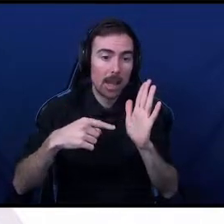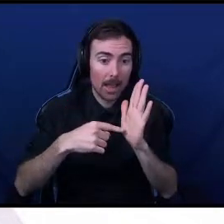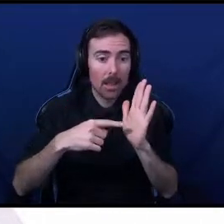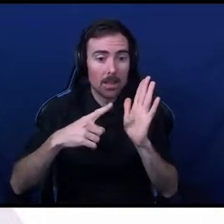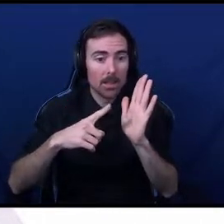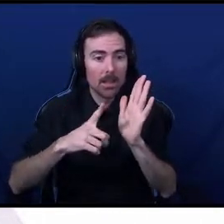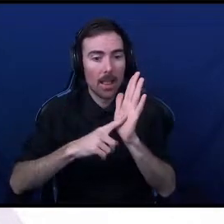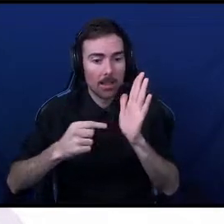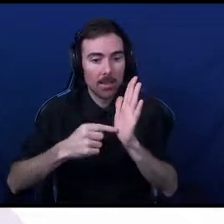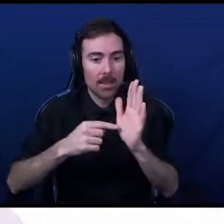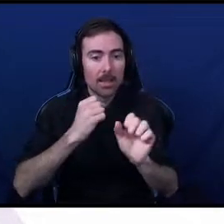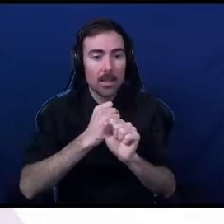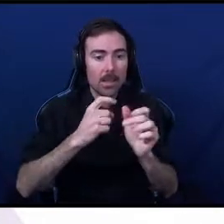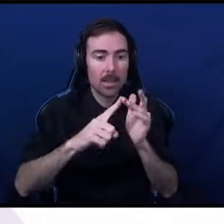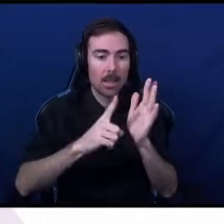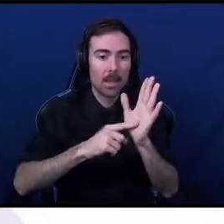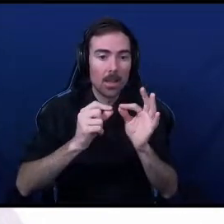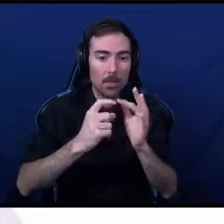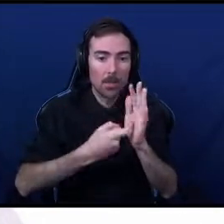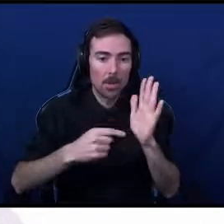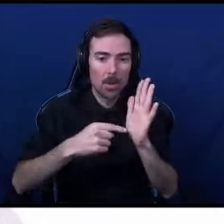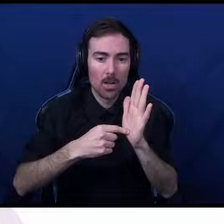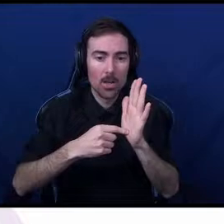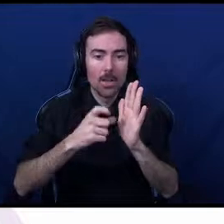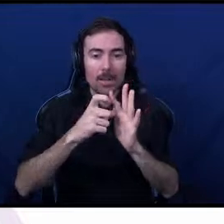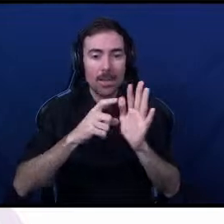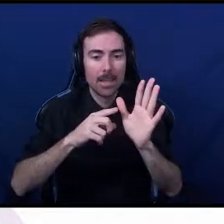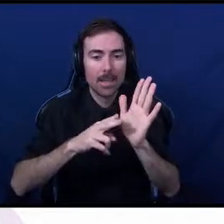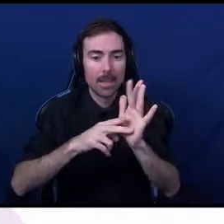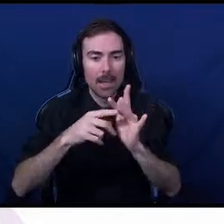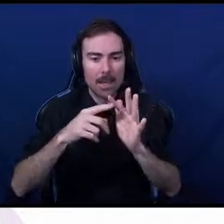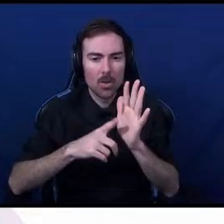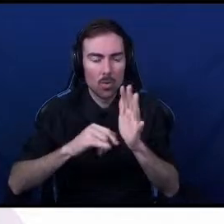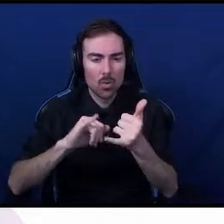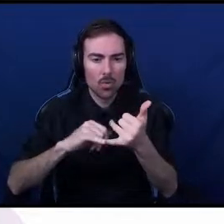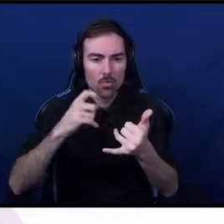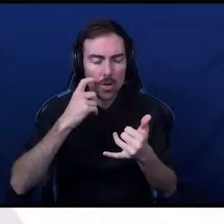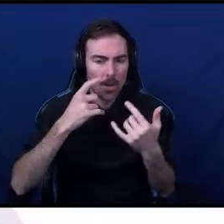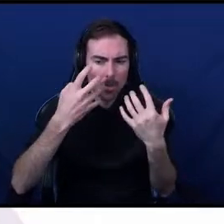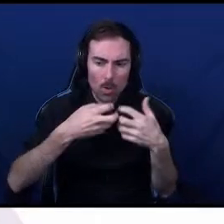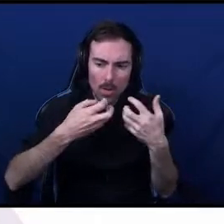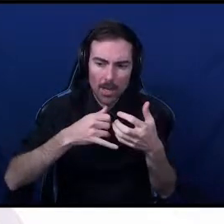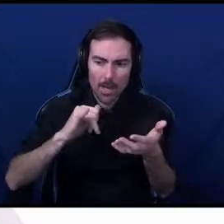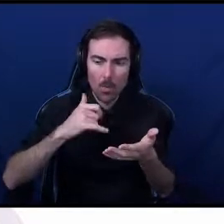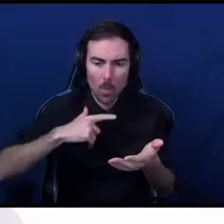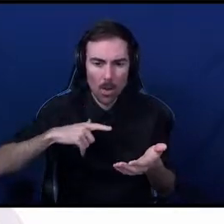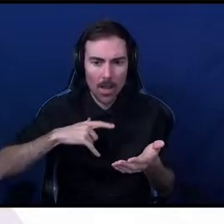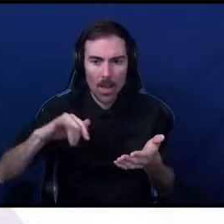all the planes all these planes were crashing in World War Two. And he did a measurement of literally took measurements of